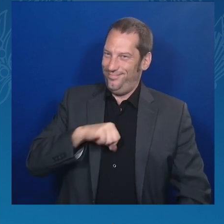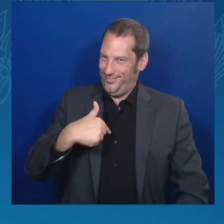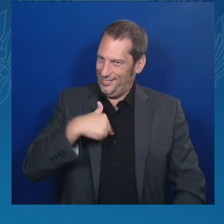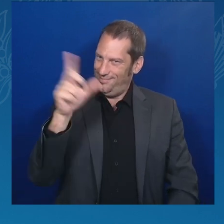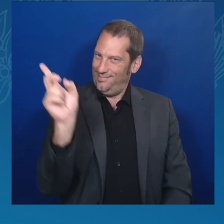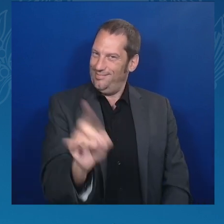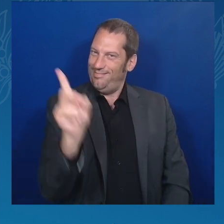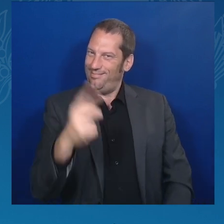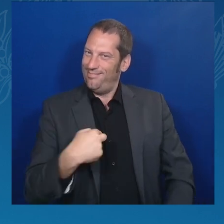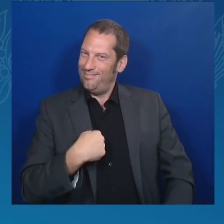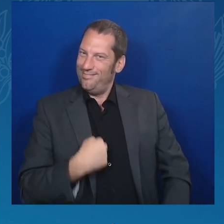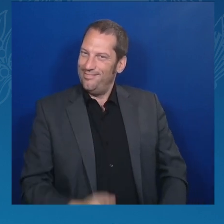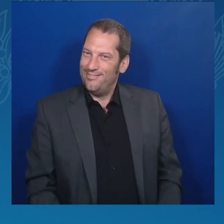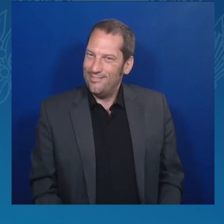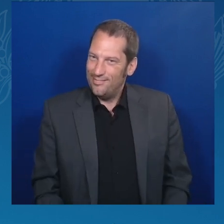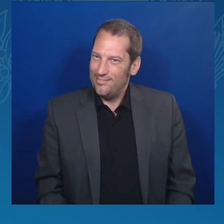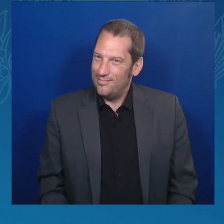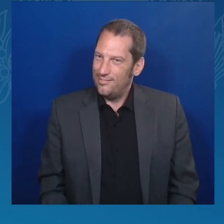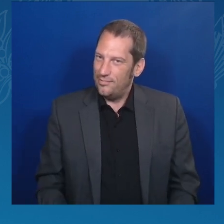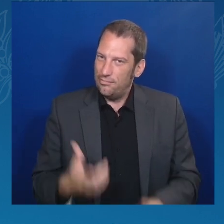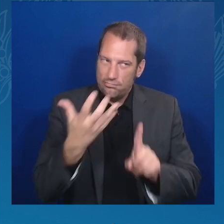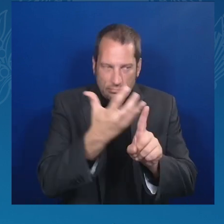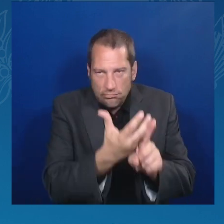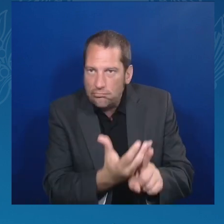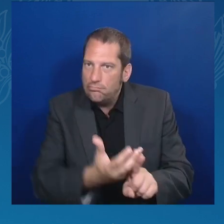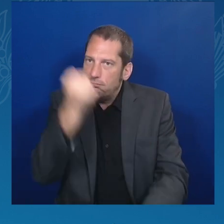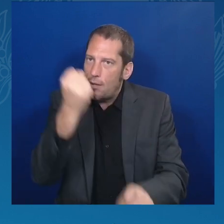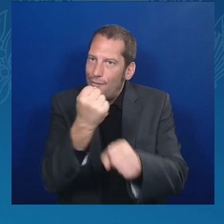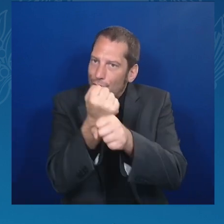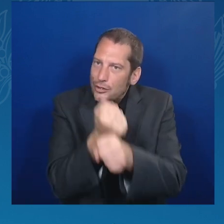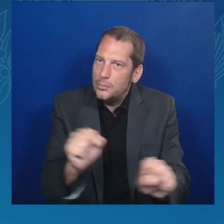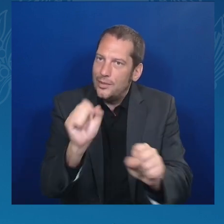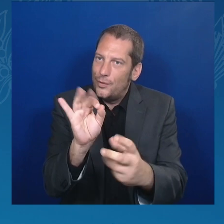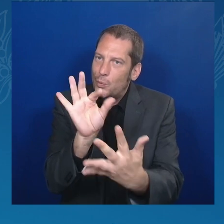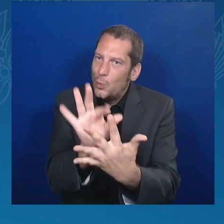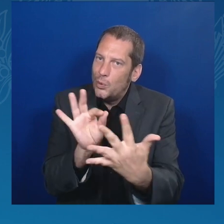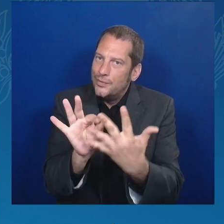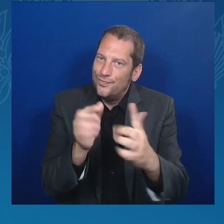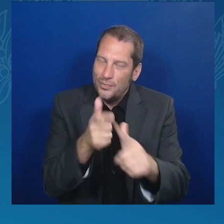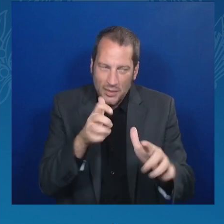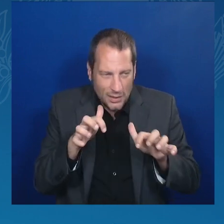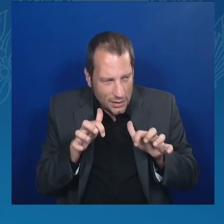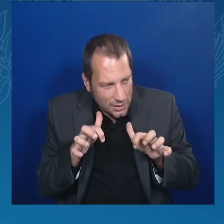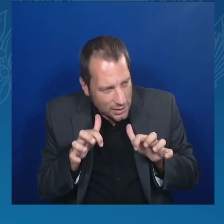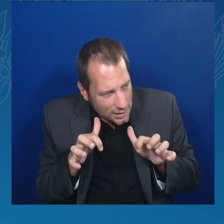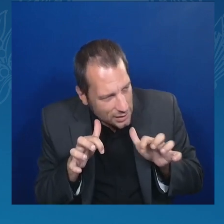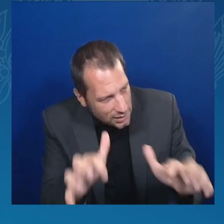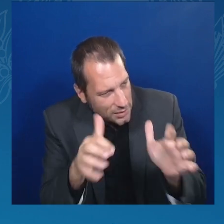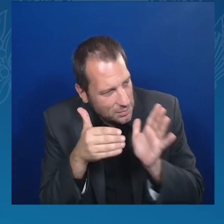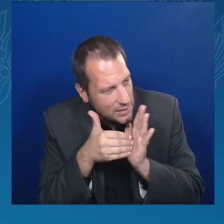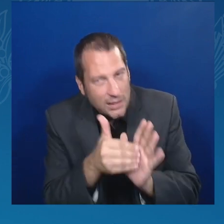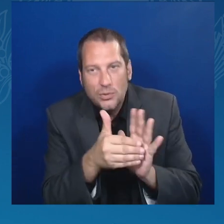The Vice President: And get this. Recently, in Las Vegas -- you might have seen this. Recently, in Las Vegas -- well, it was a typical day in Vegas;